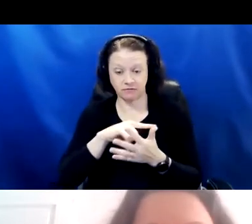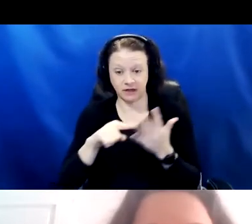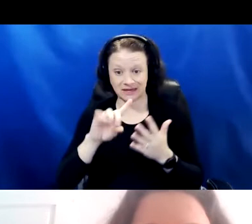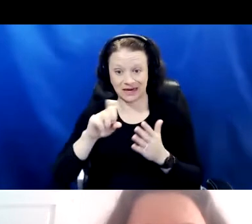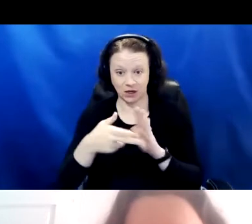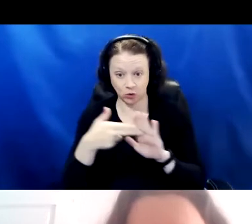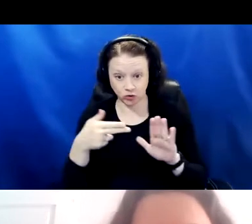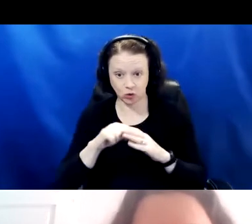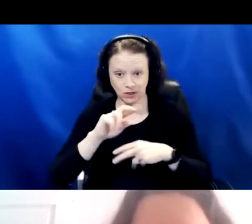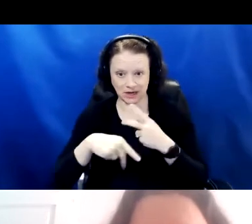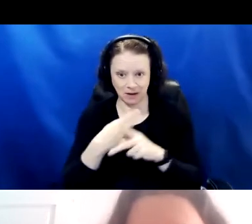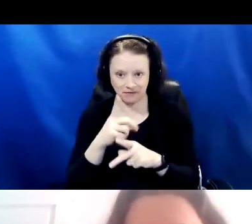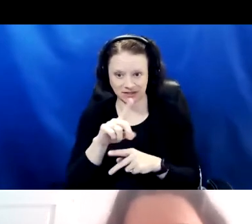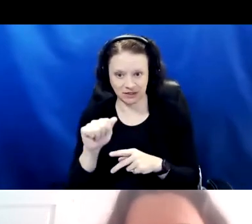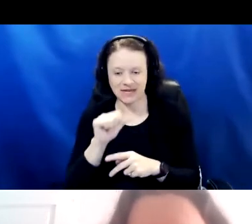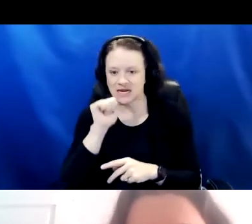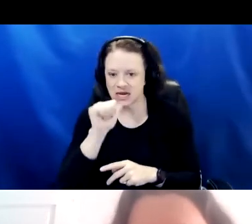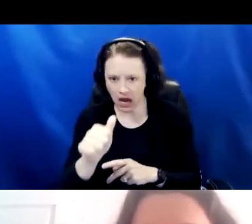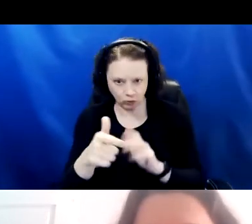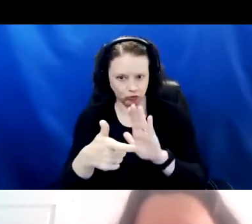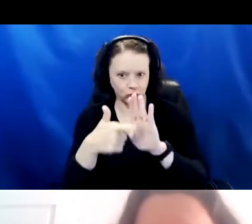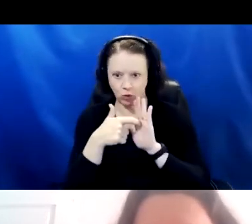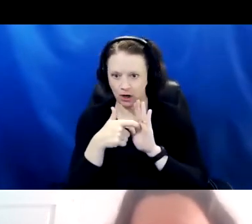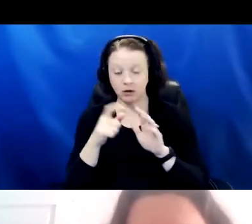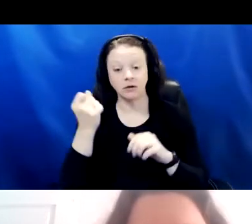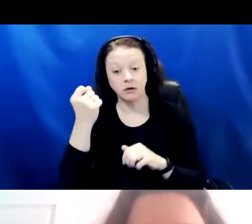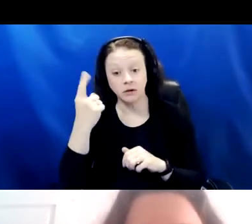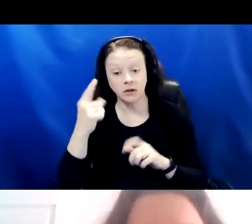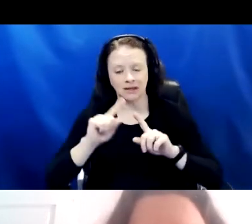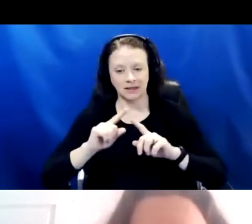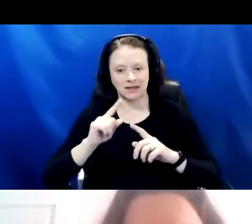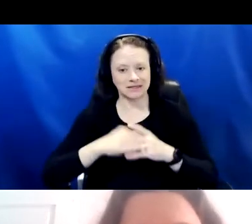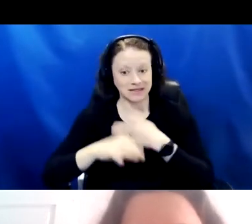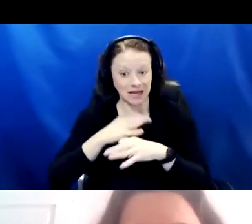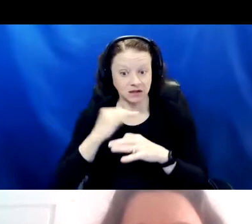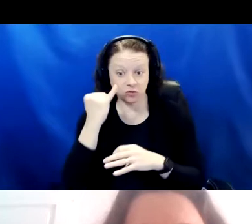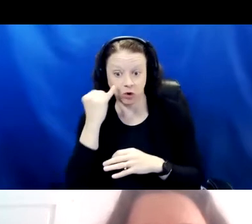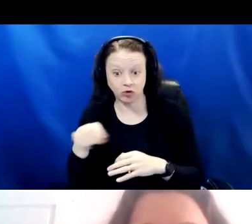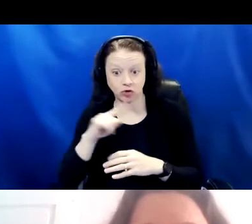or type of disability is not required, but instead, anyone meeting the eligibility requirements will be asked